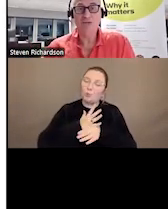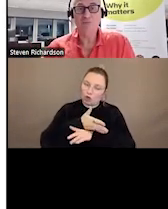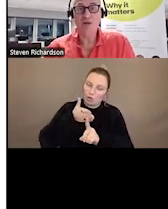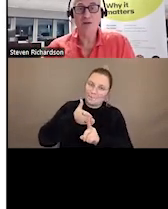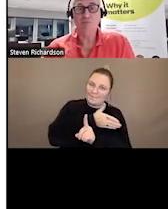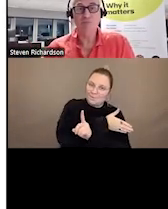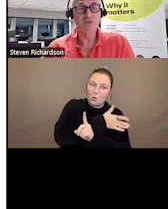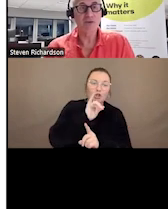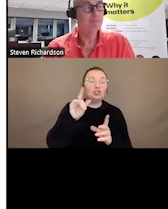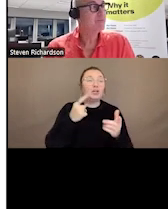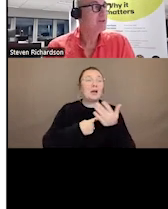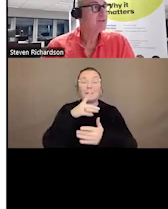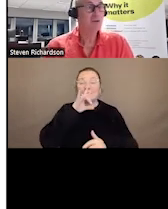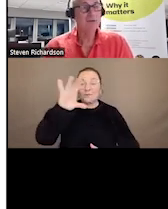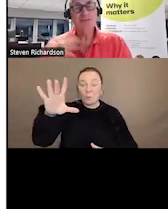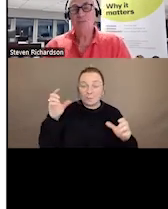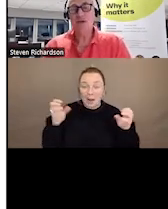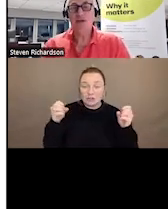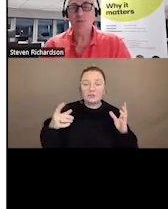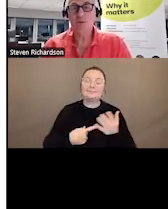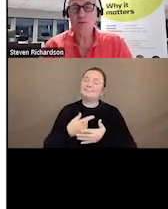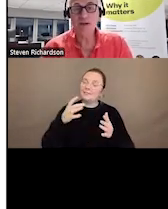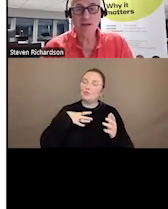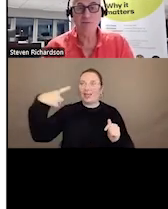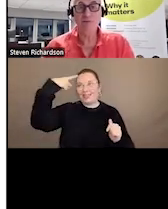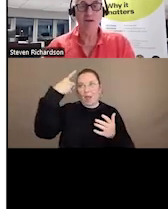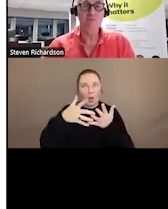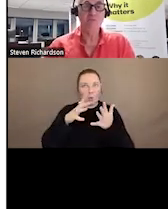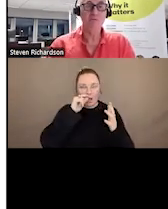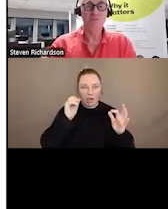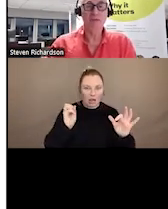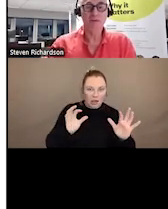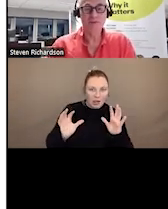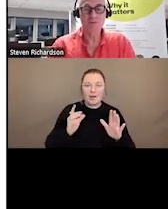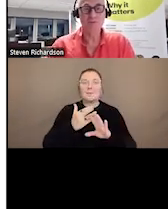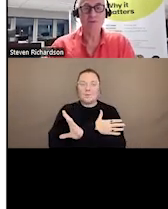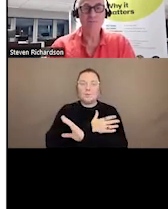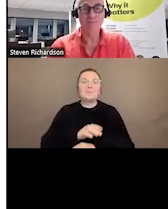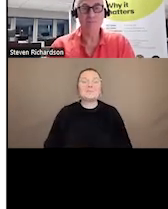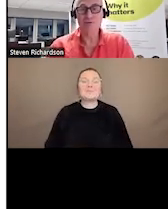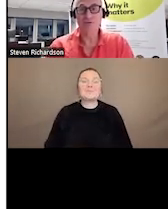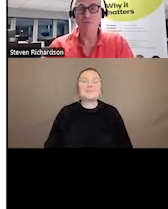just happen through magic. Let's talk about planning a campaign. Let's talk about preparation,